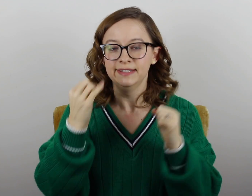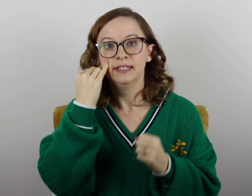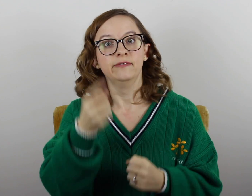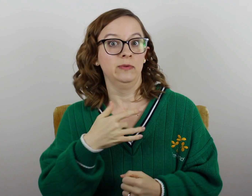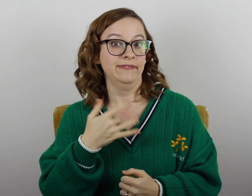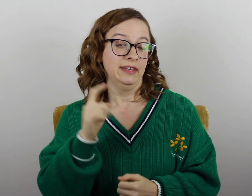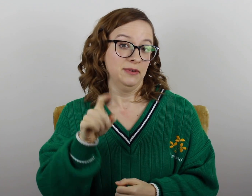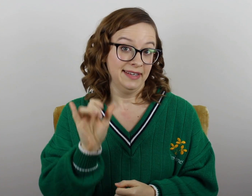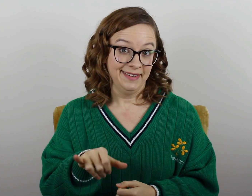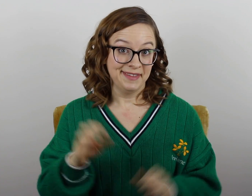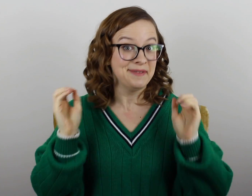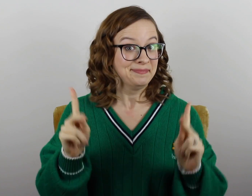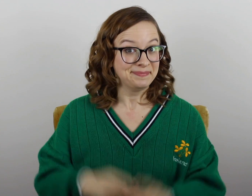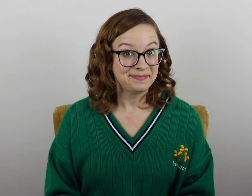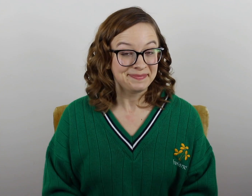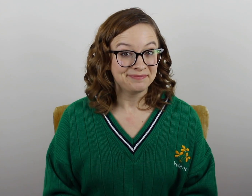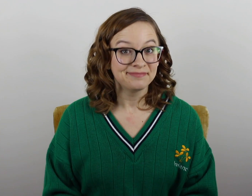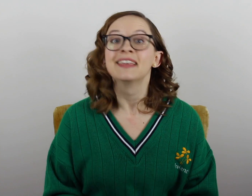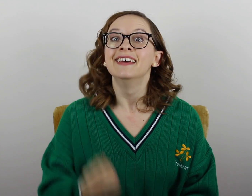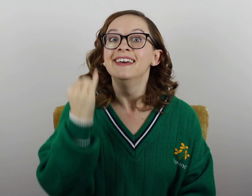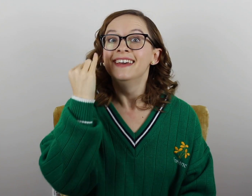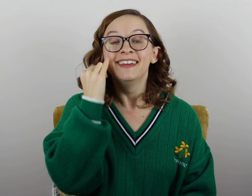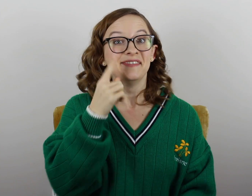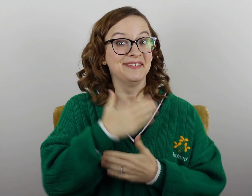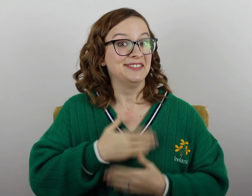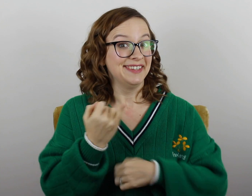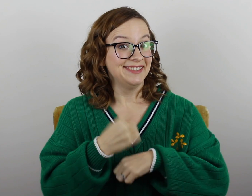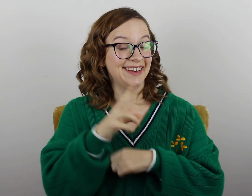related with exercises if you feel you need that. Okay?